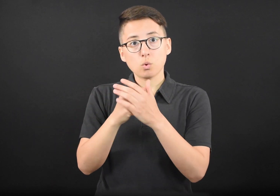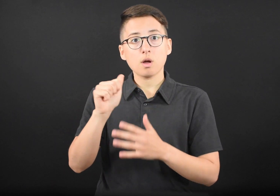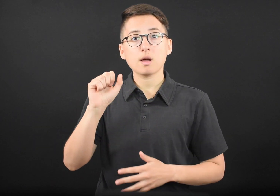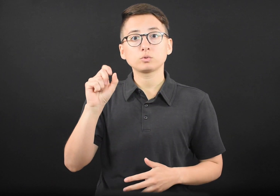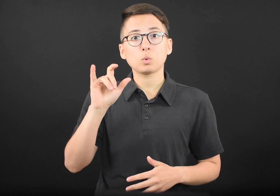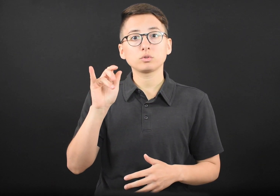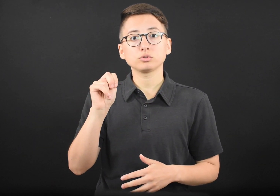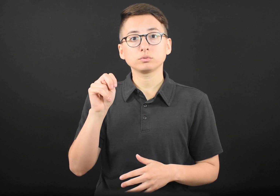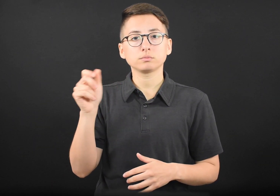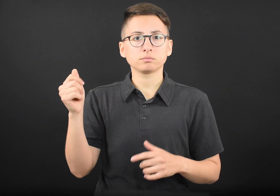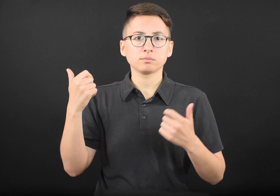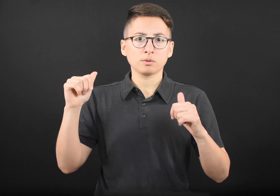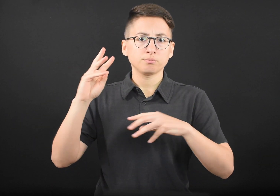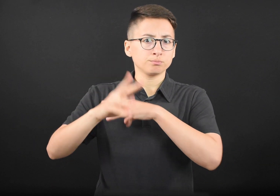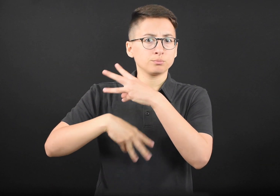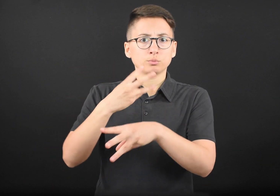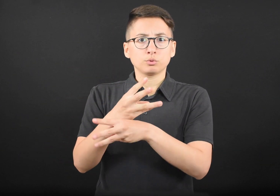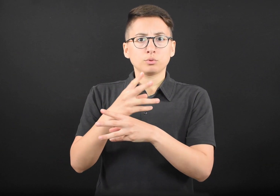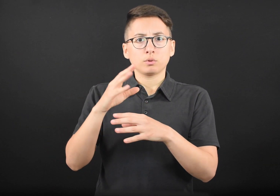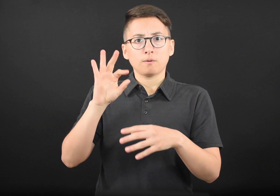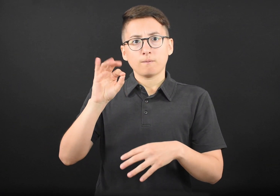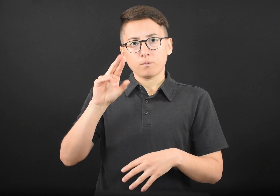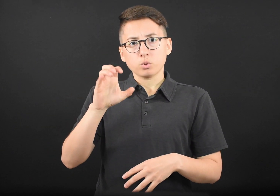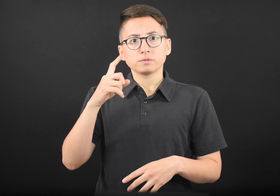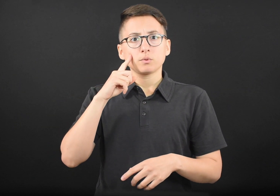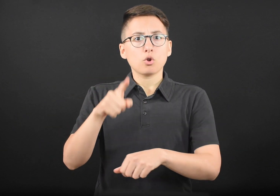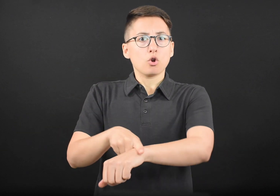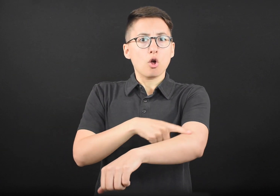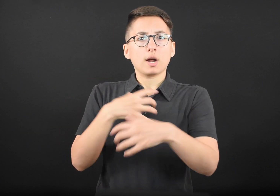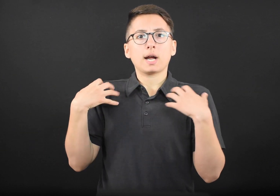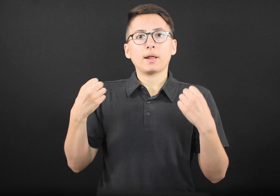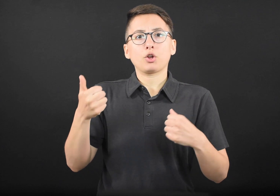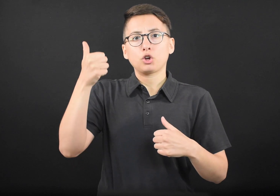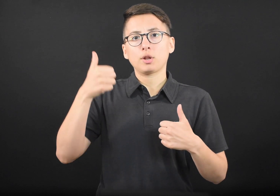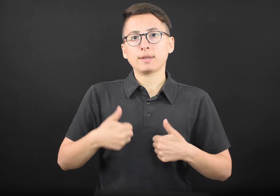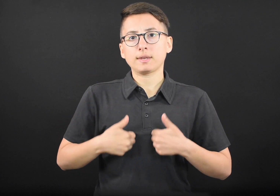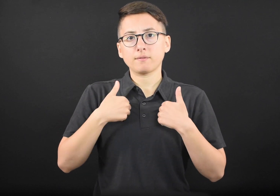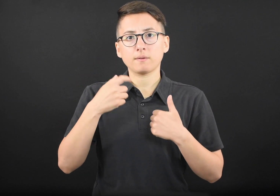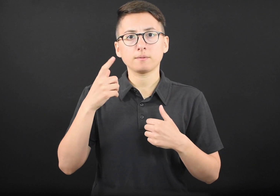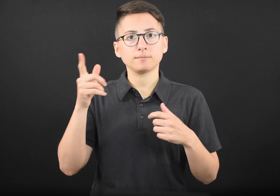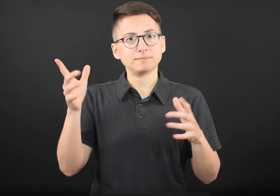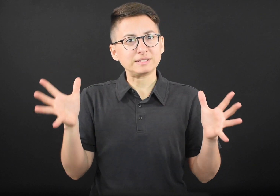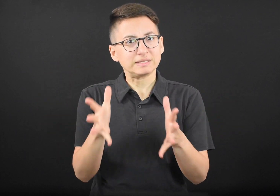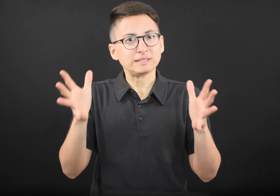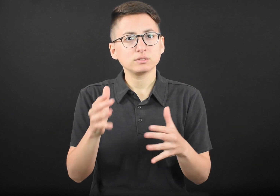a global force for longer, healthier lives, urges all adults and children